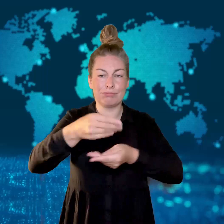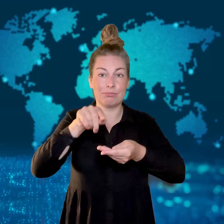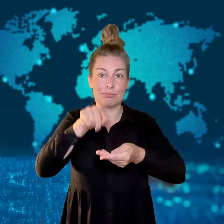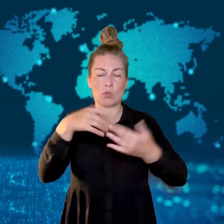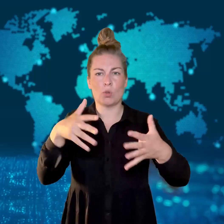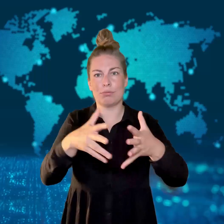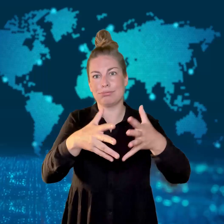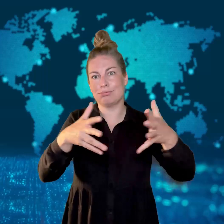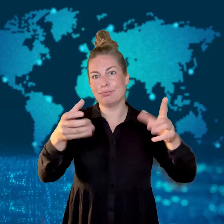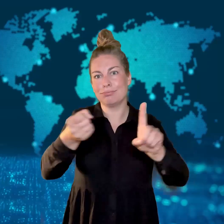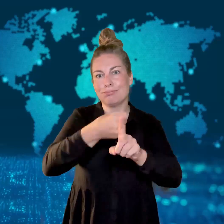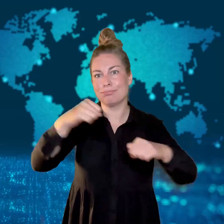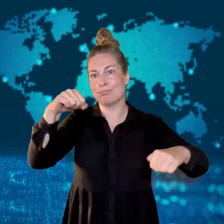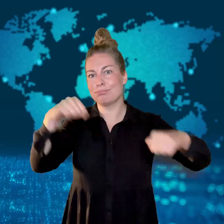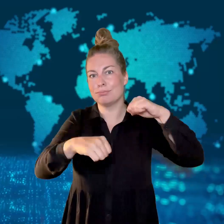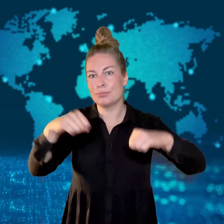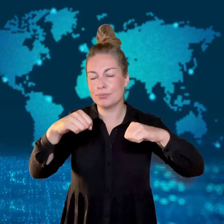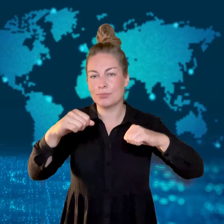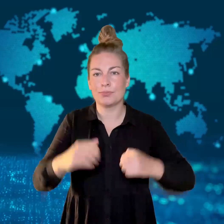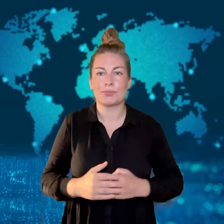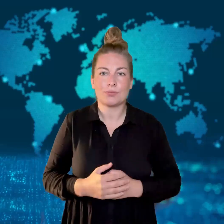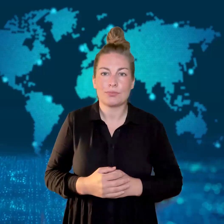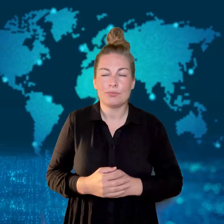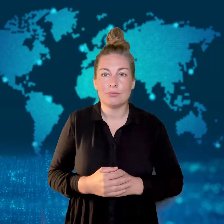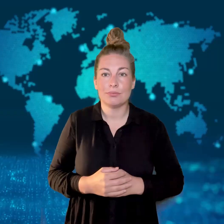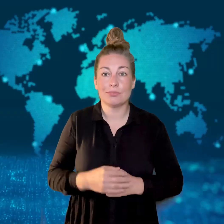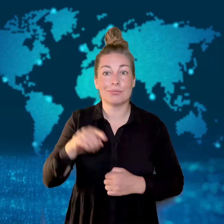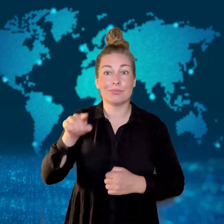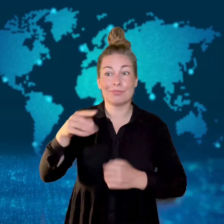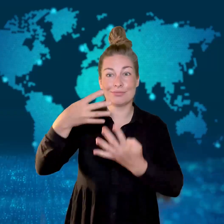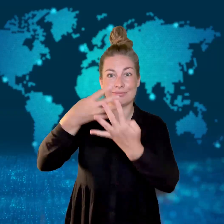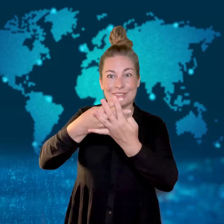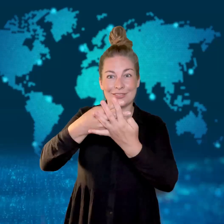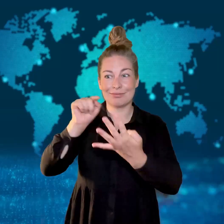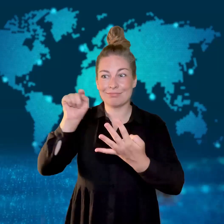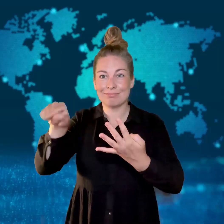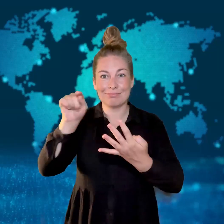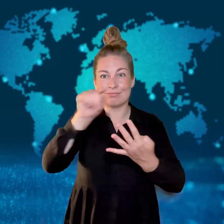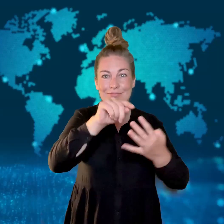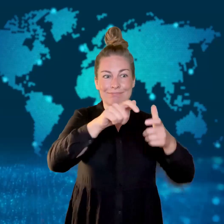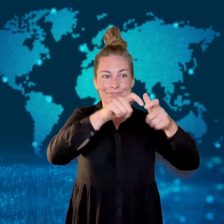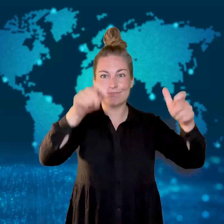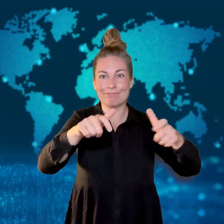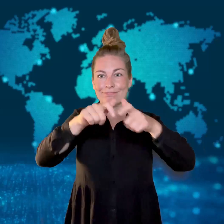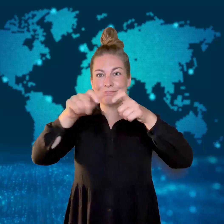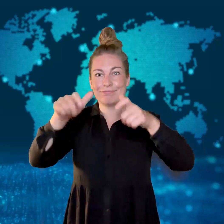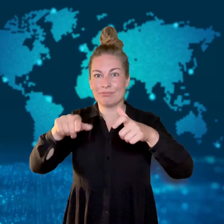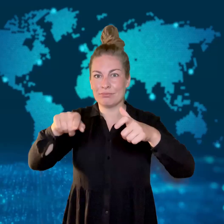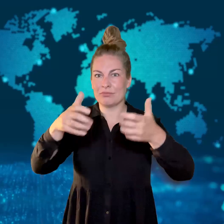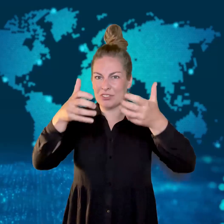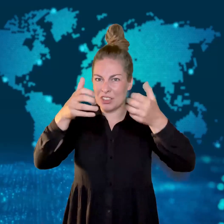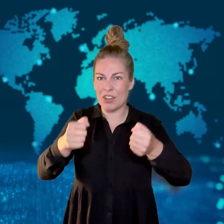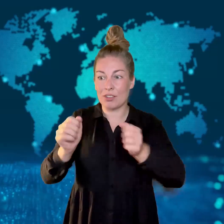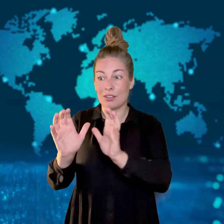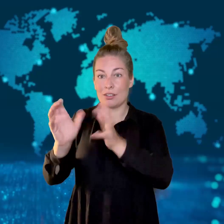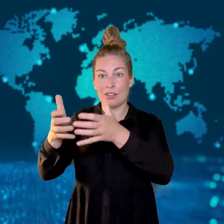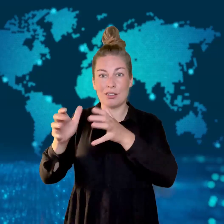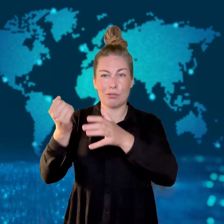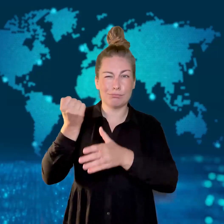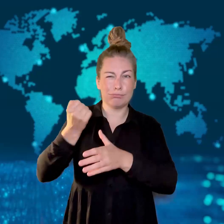its drug trafficking gangs.